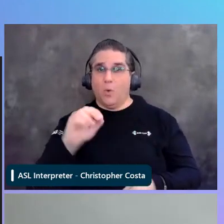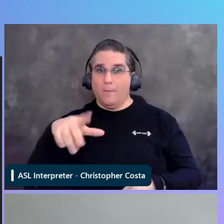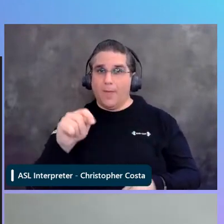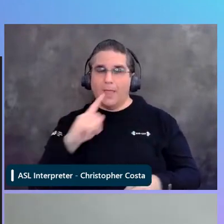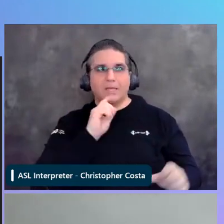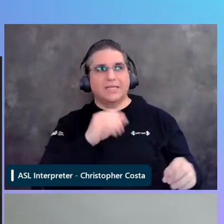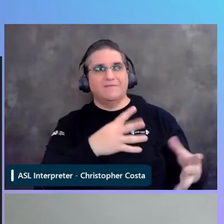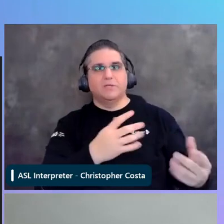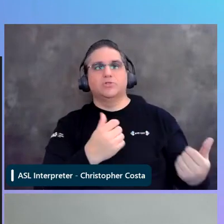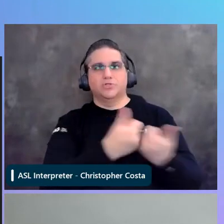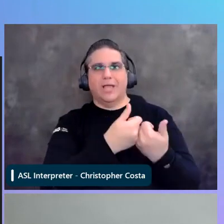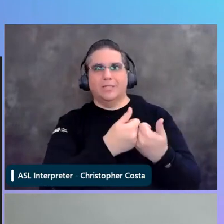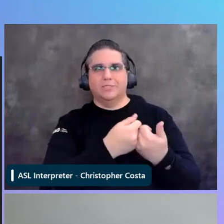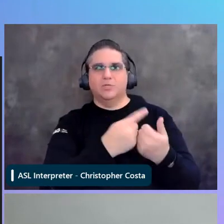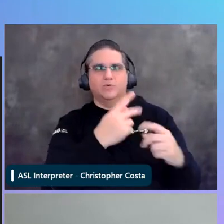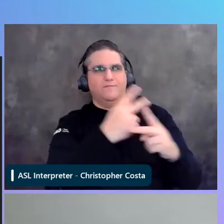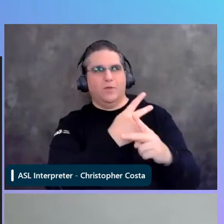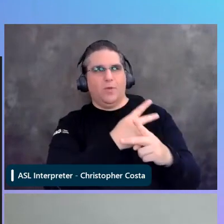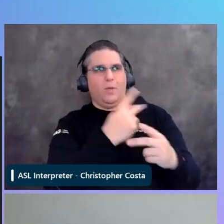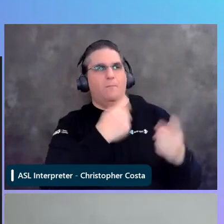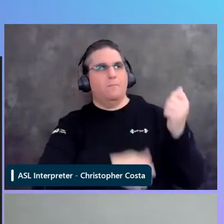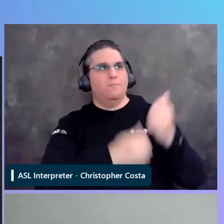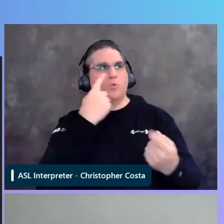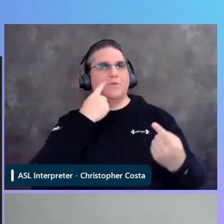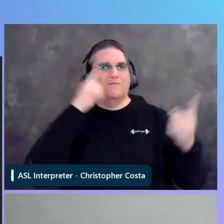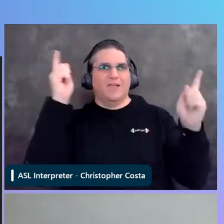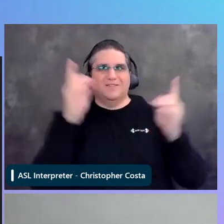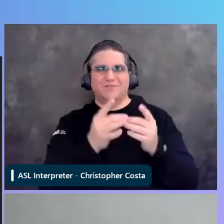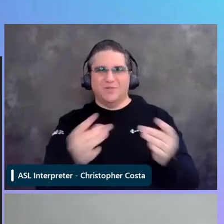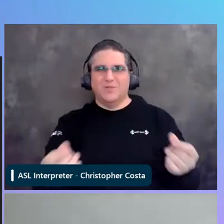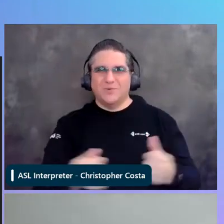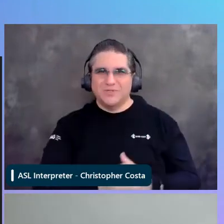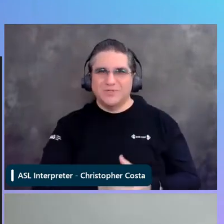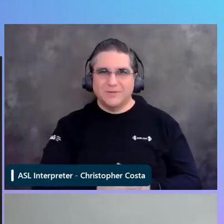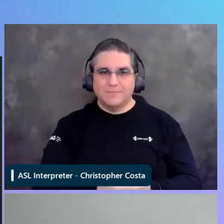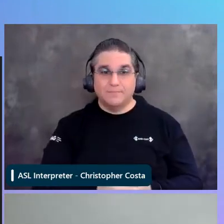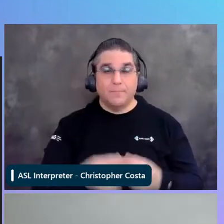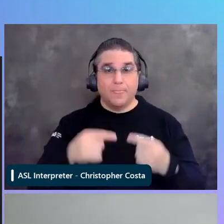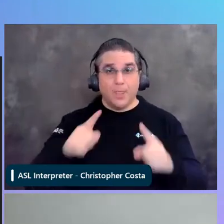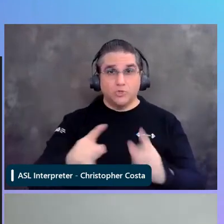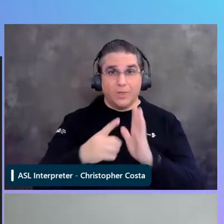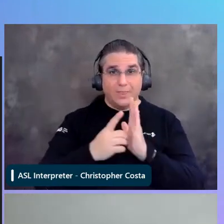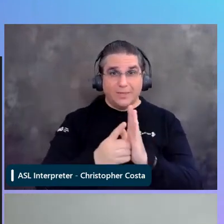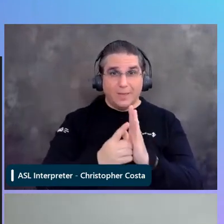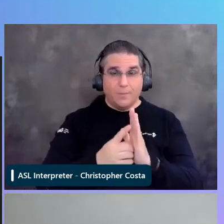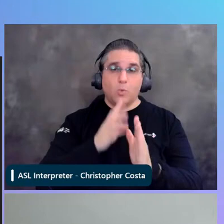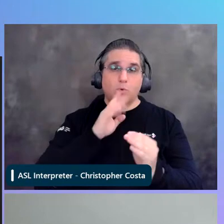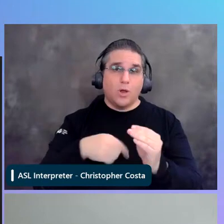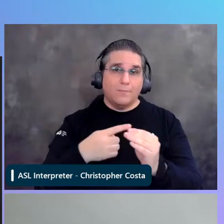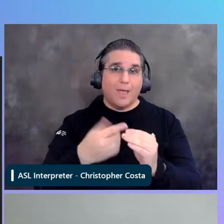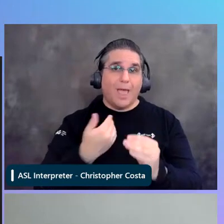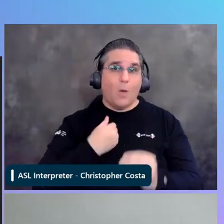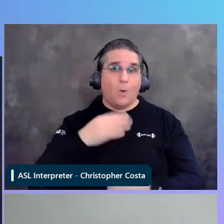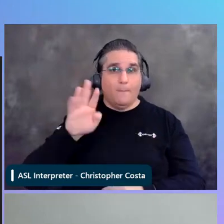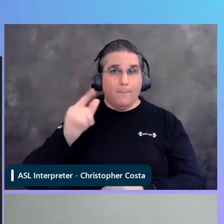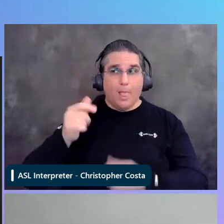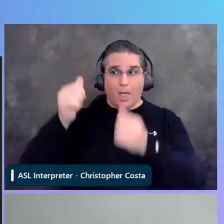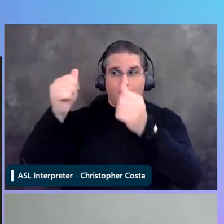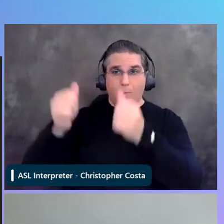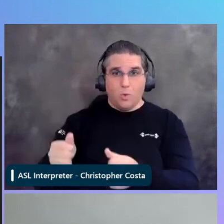effective solutions. During the demo, we mentioned our blog post about transforming GitHub